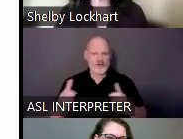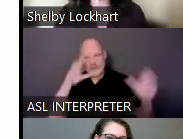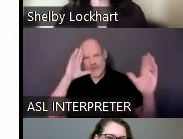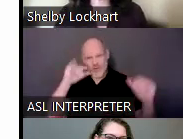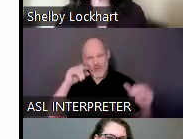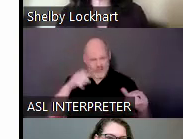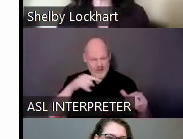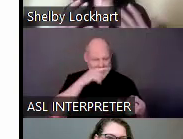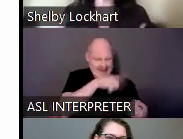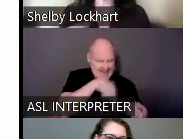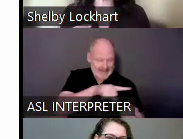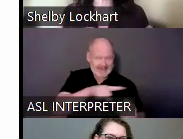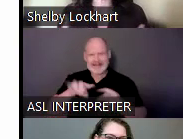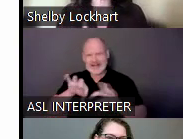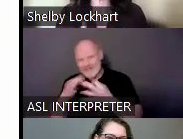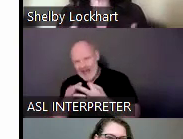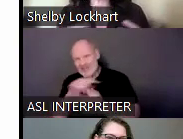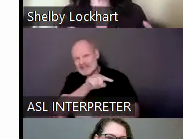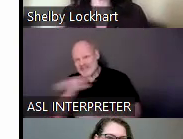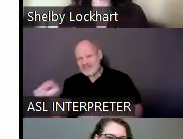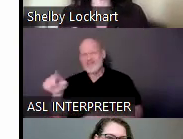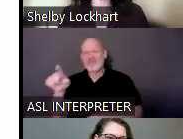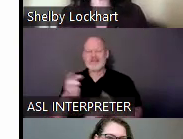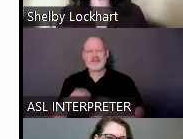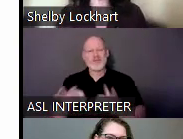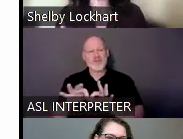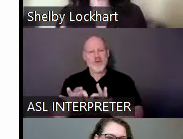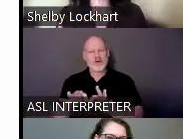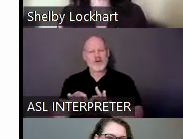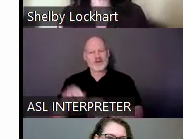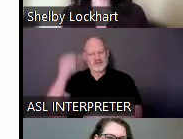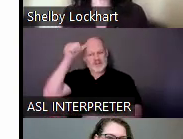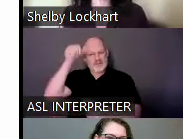and we really need to remind ourselves that every student deserves a strong core